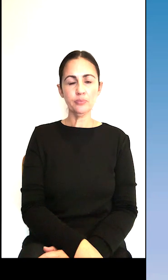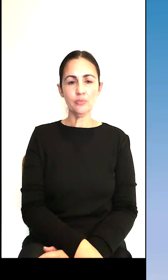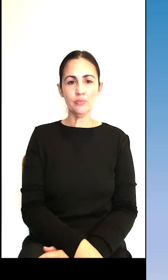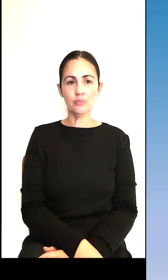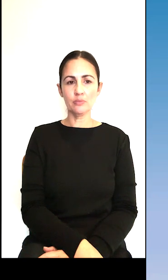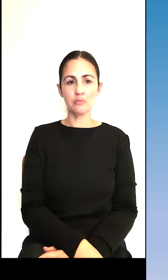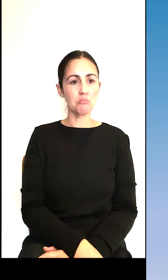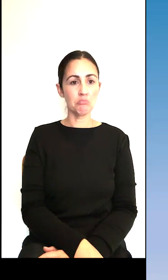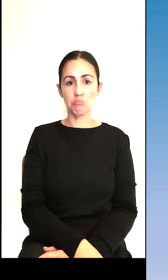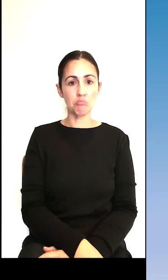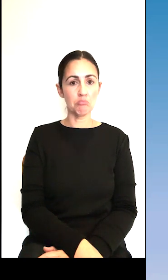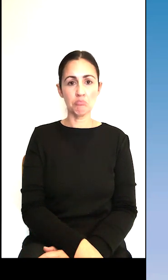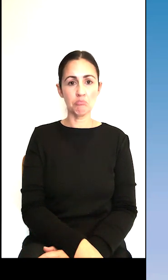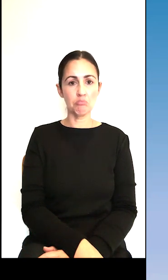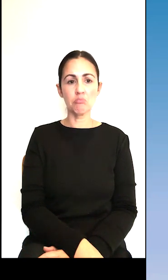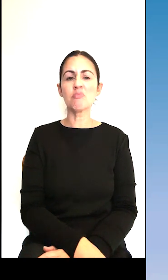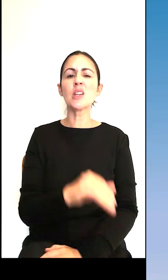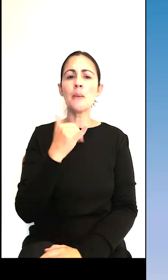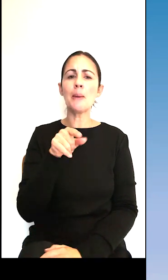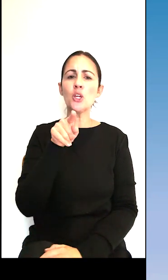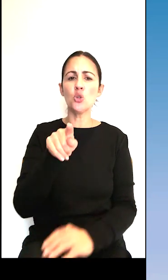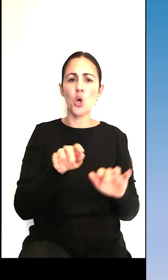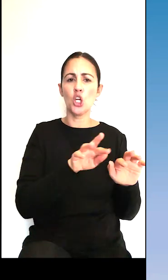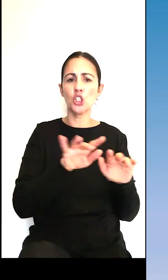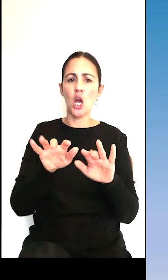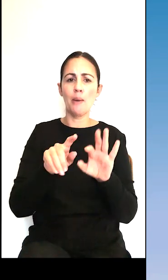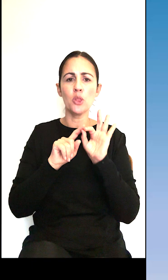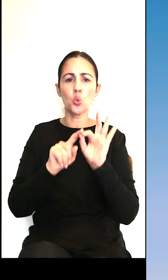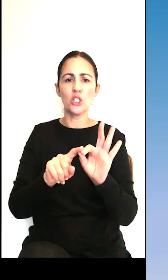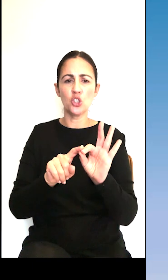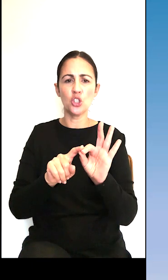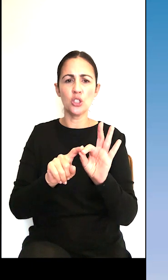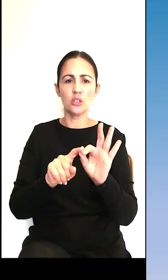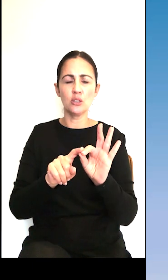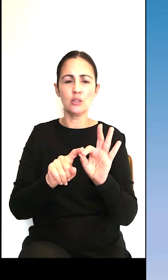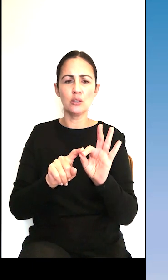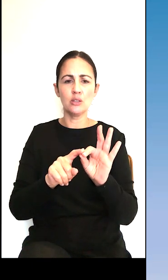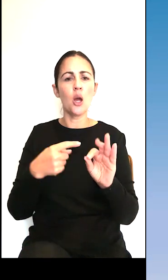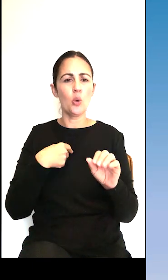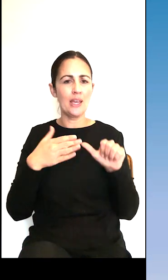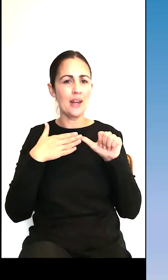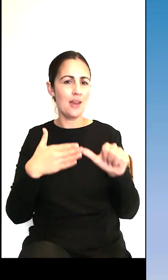If not, you may be able to type your question into the question pain and we can help to answer that for you.